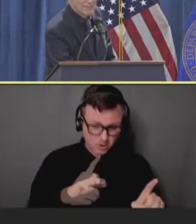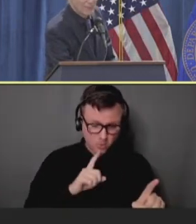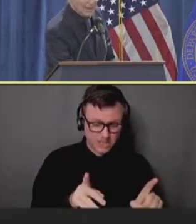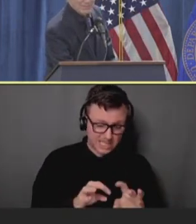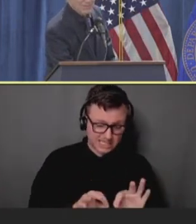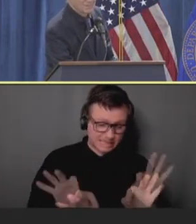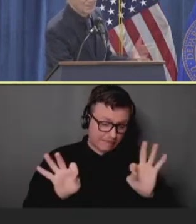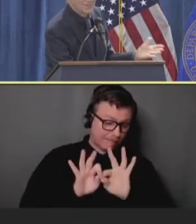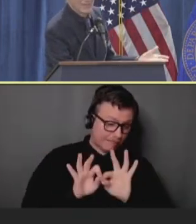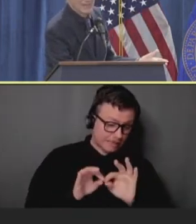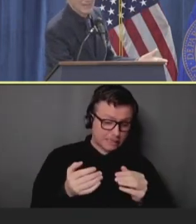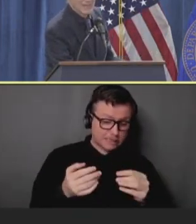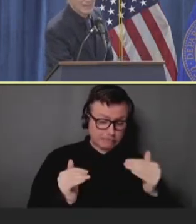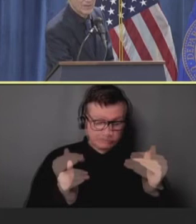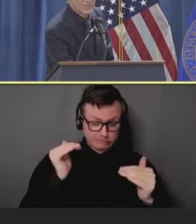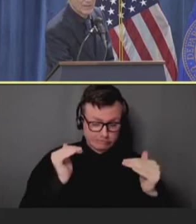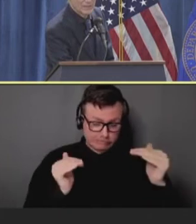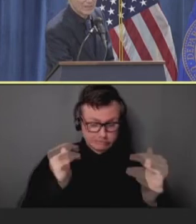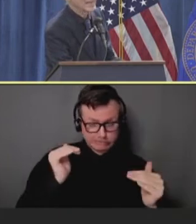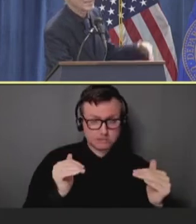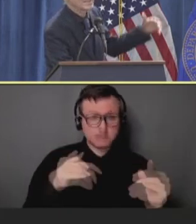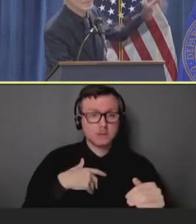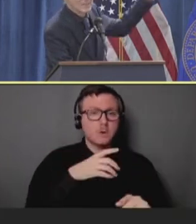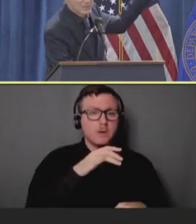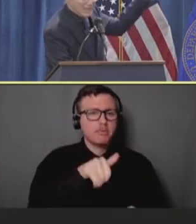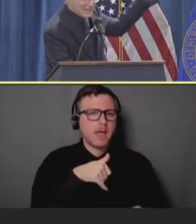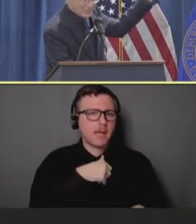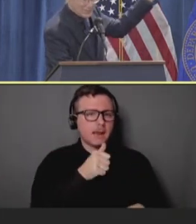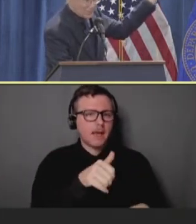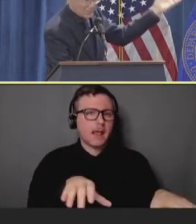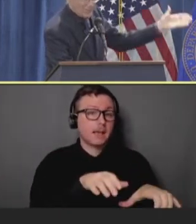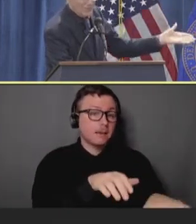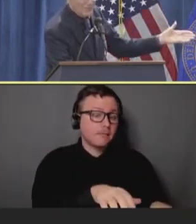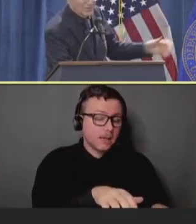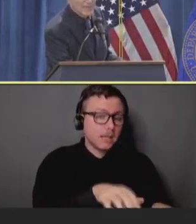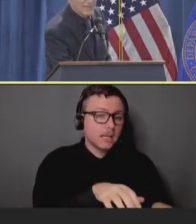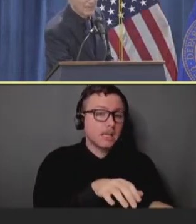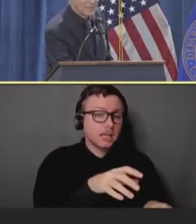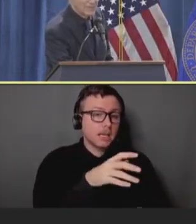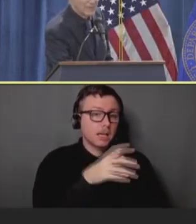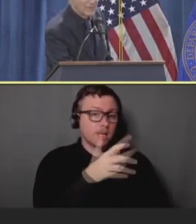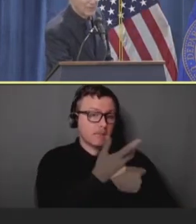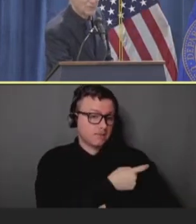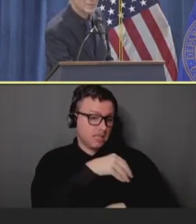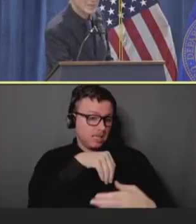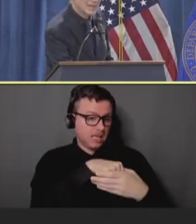Perhaps the inactivated vaccine as we saw in the Scandinavian countries, which we have